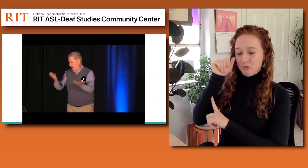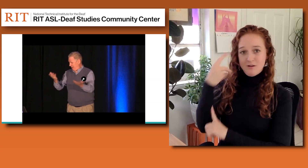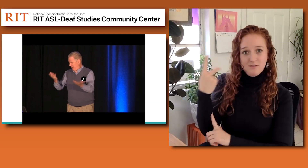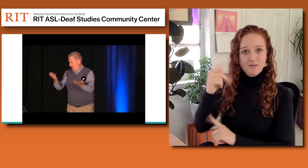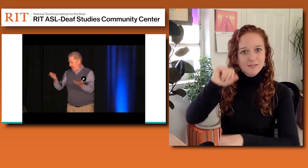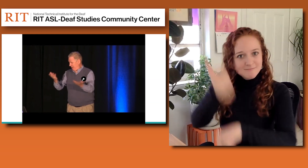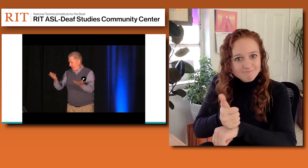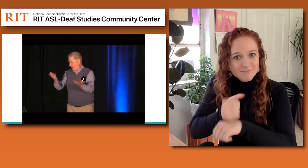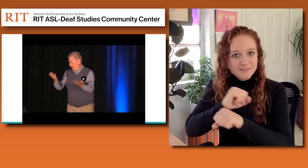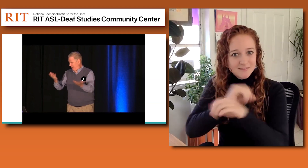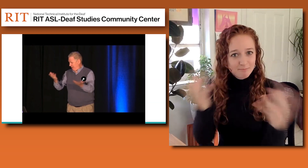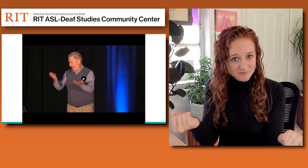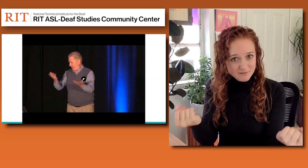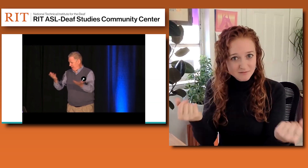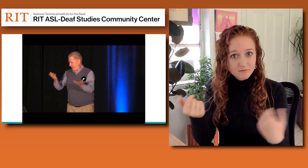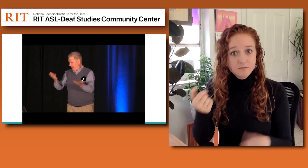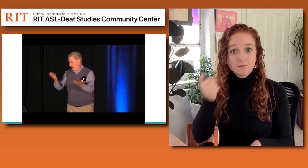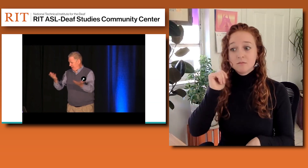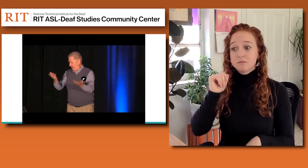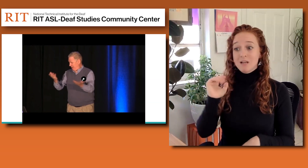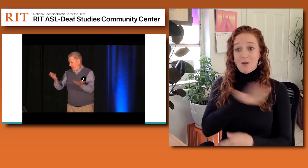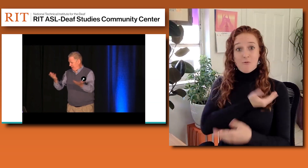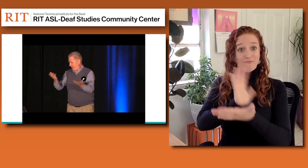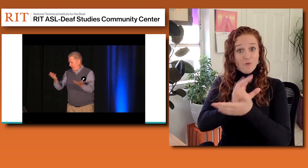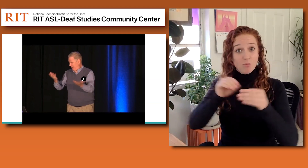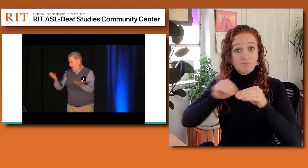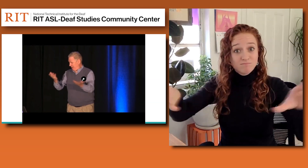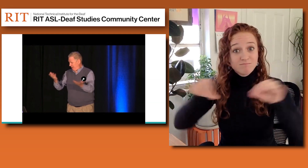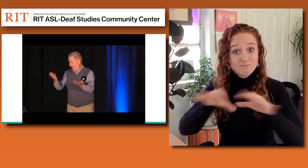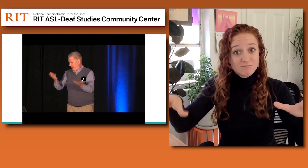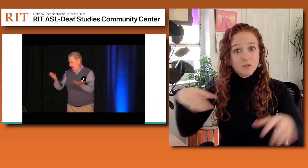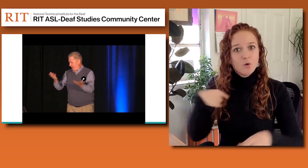That's why Alicia Wooten and I set up Atomic Hands.